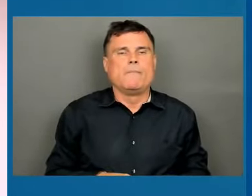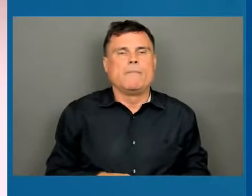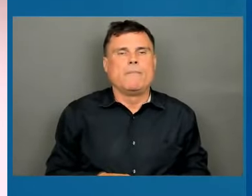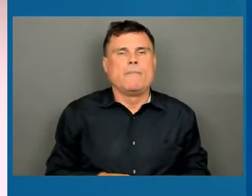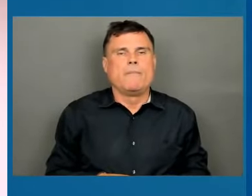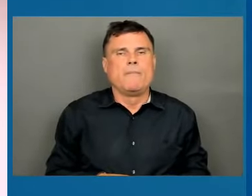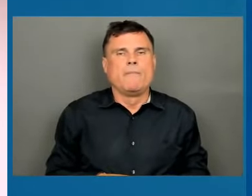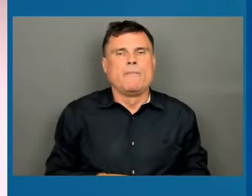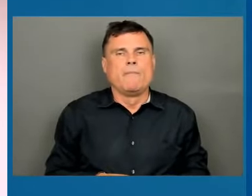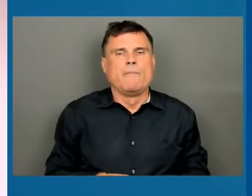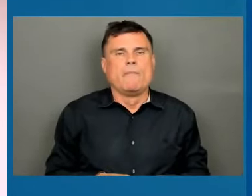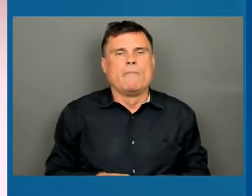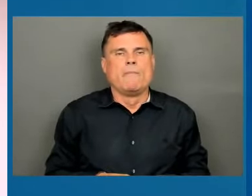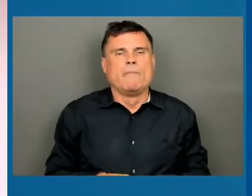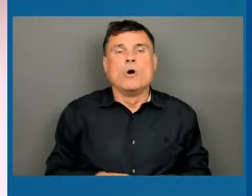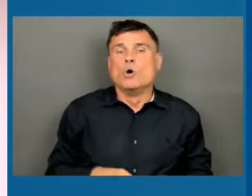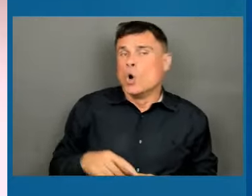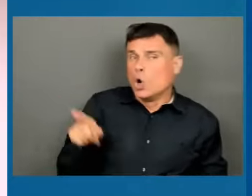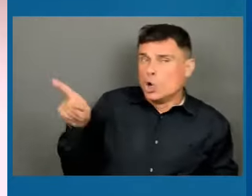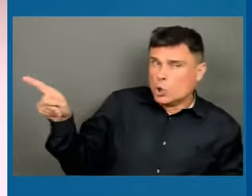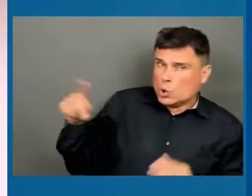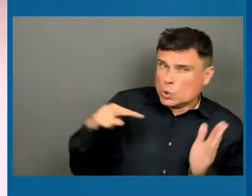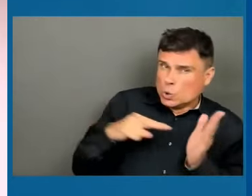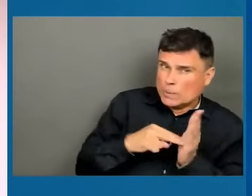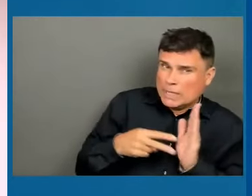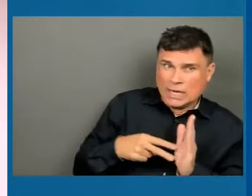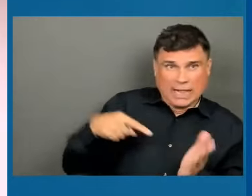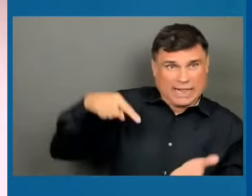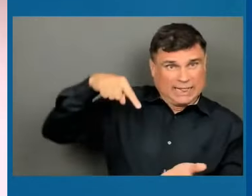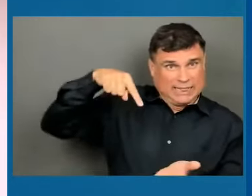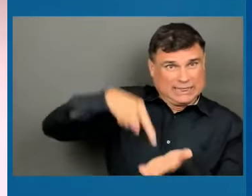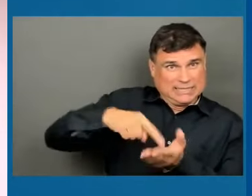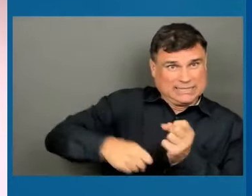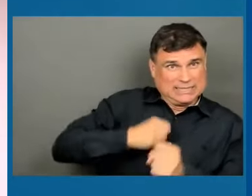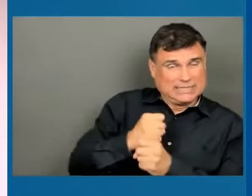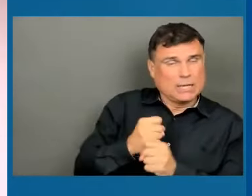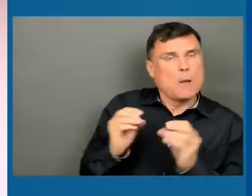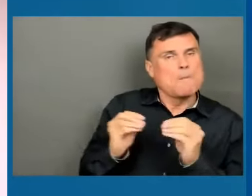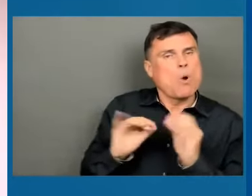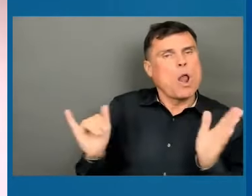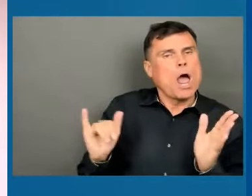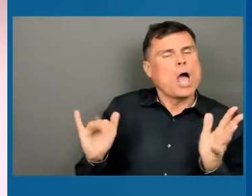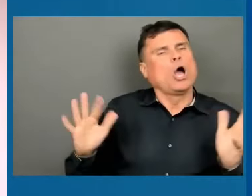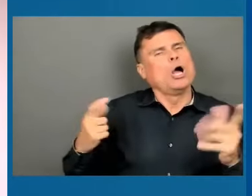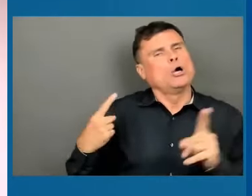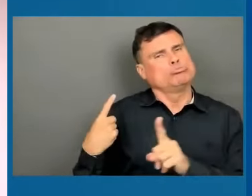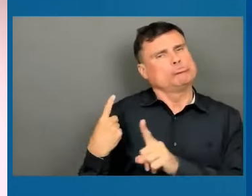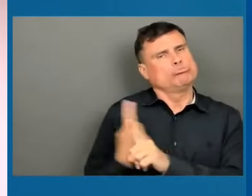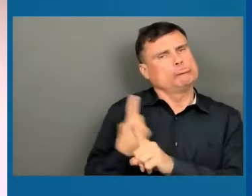this year is what people are used to in years past, fair to say? It's a similar kind of